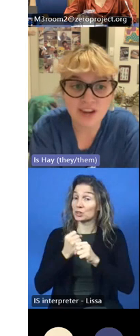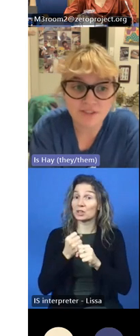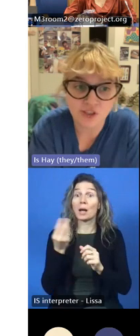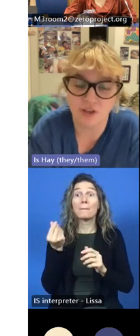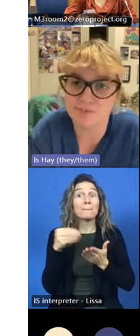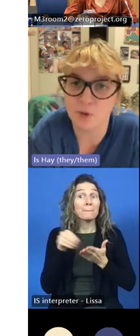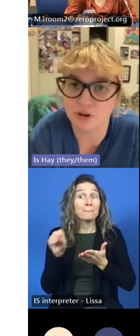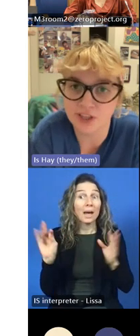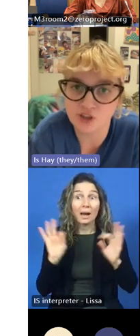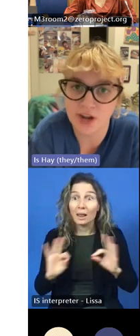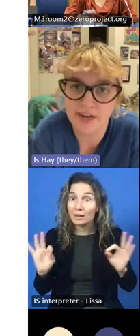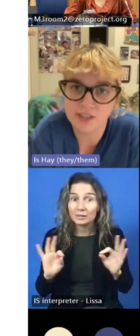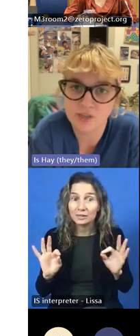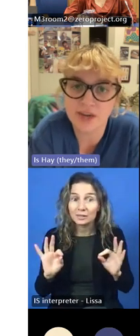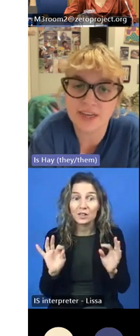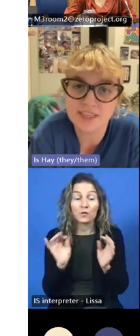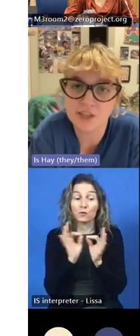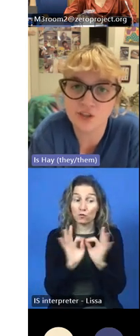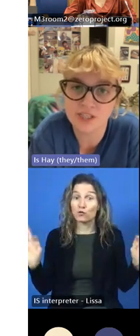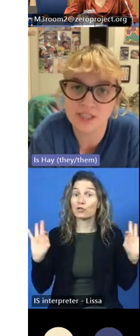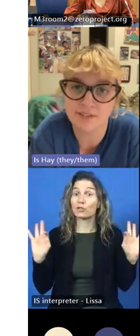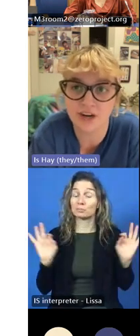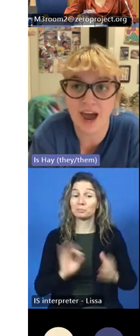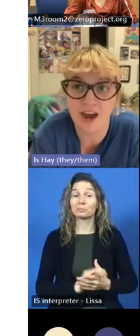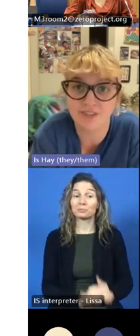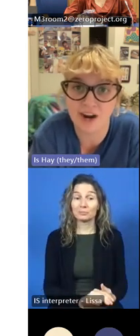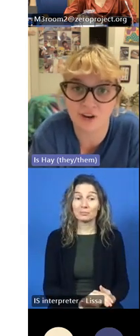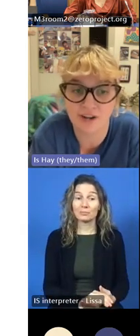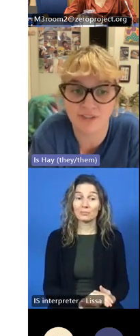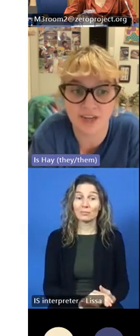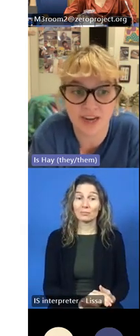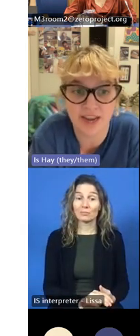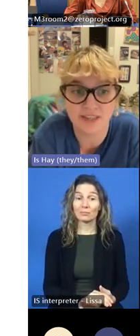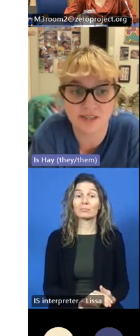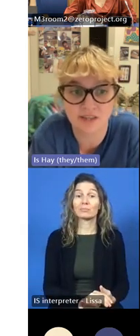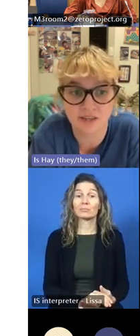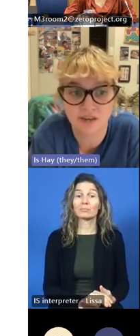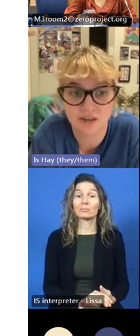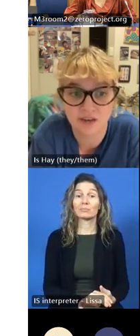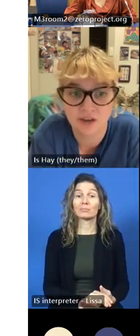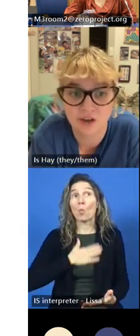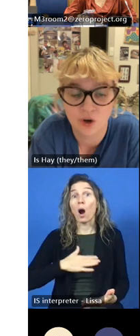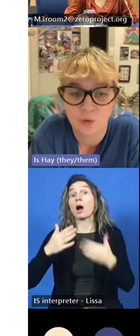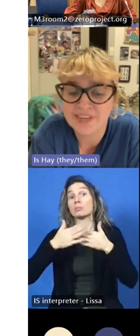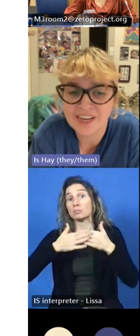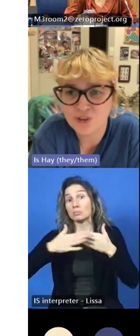fee-for-service model to we can continue to deliver it after our funding ends. We teach